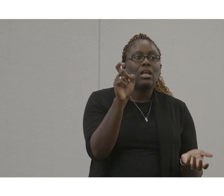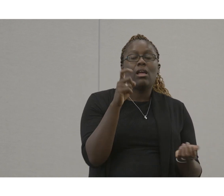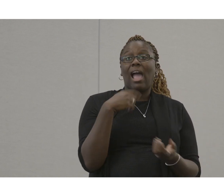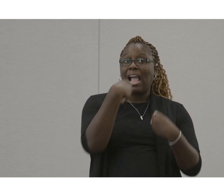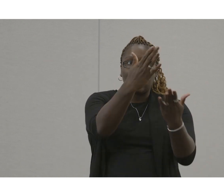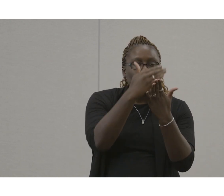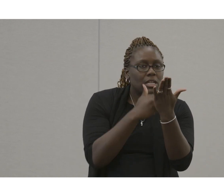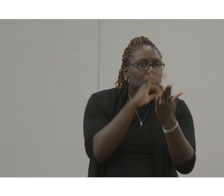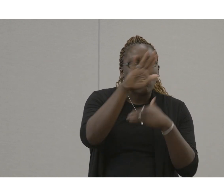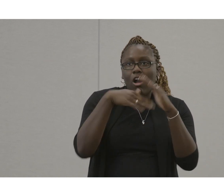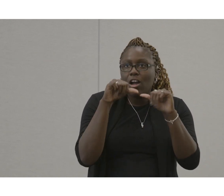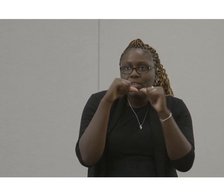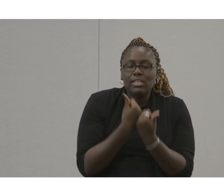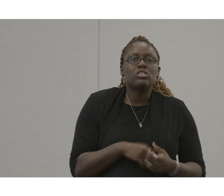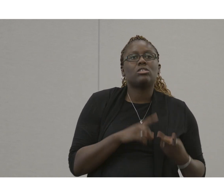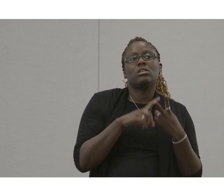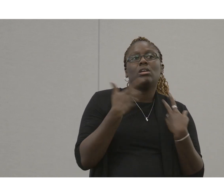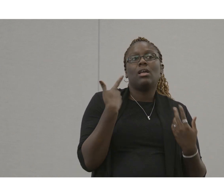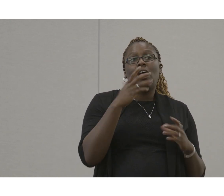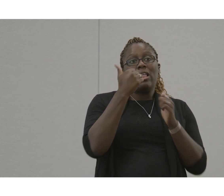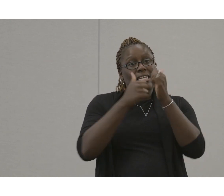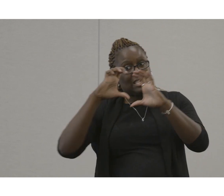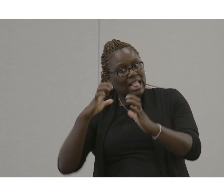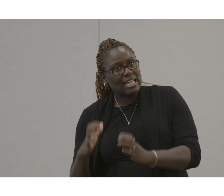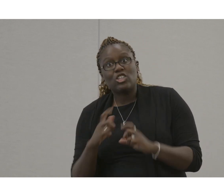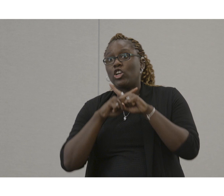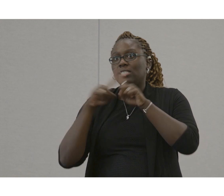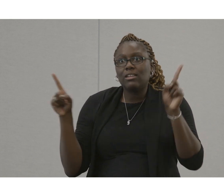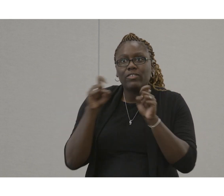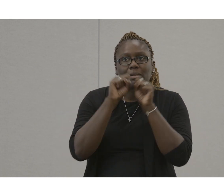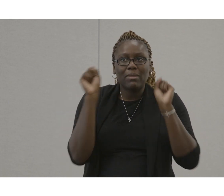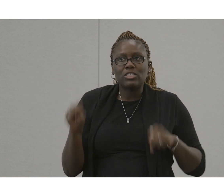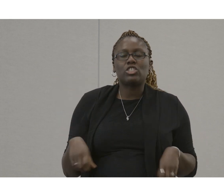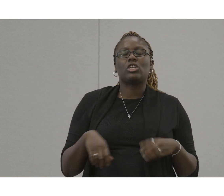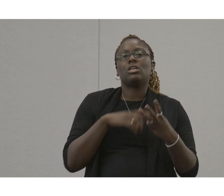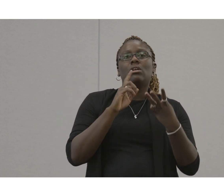I gave her a list of interpreting agencies and the classes I would be taking since they were different each semester.